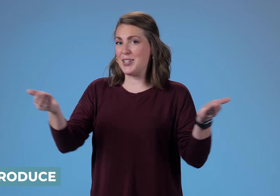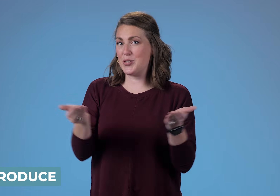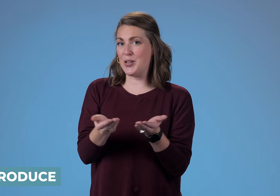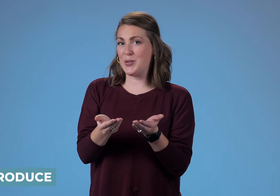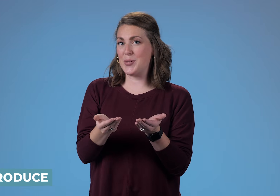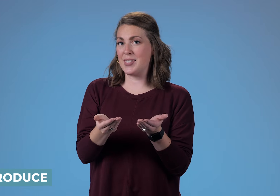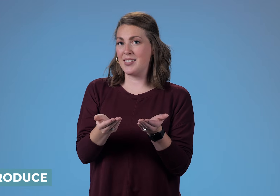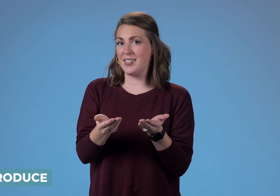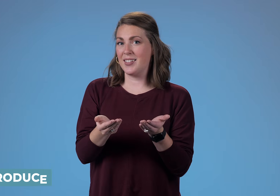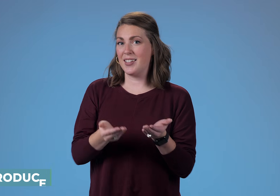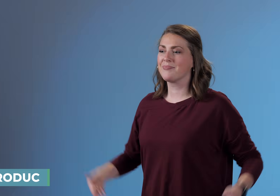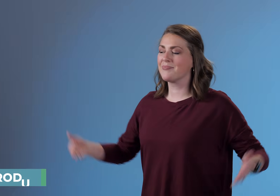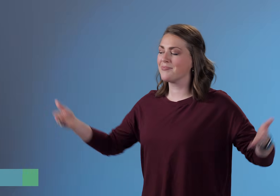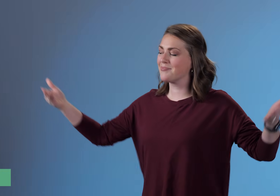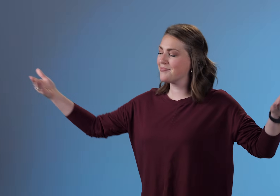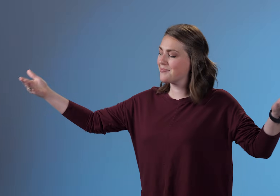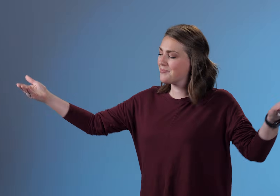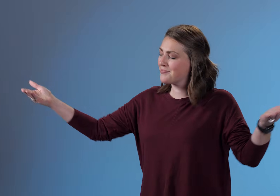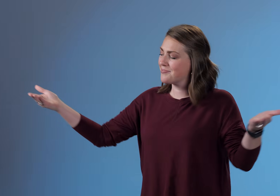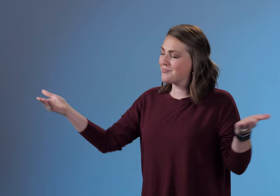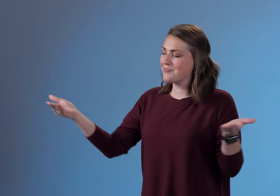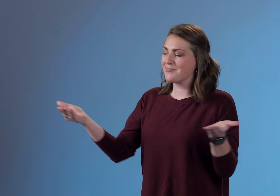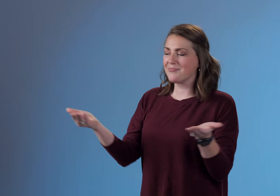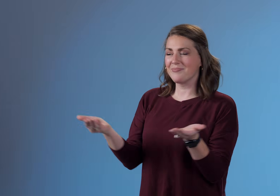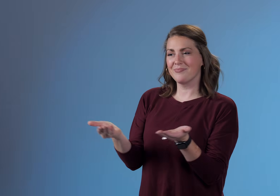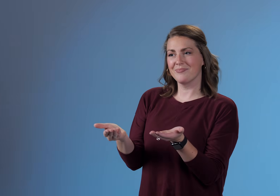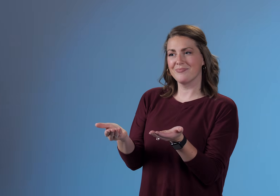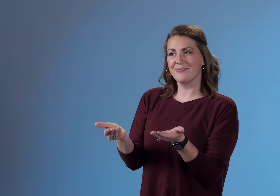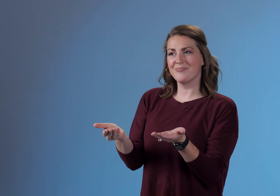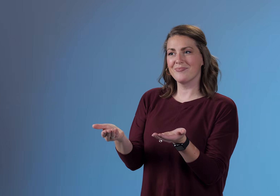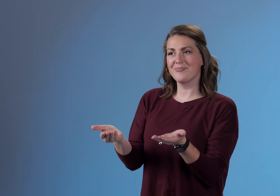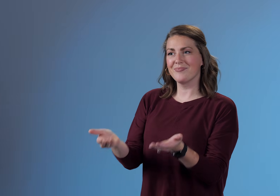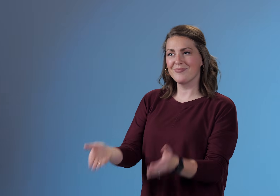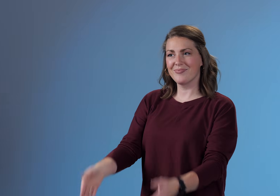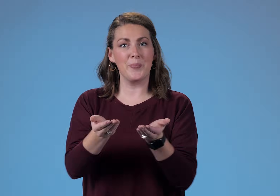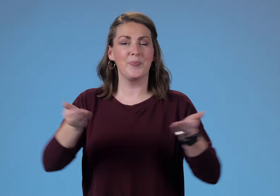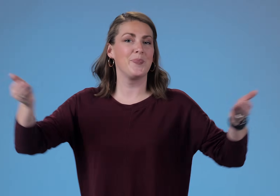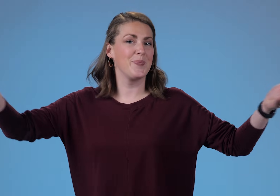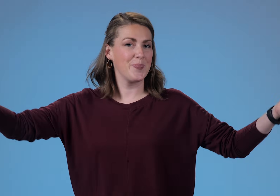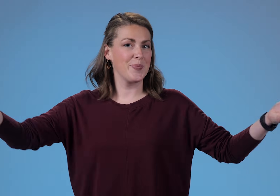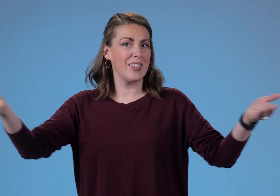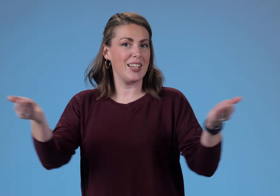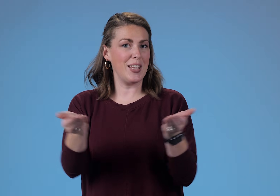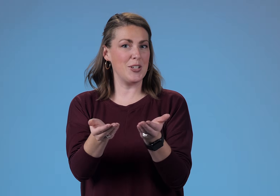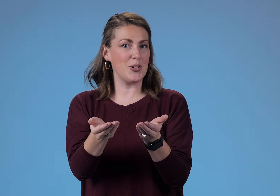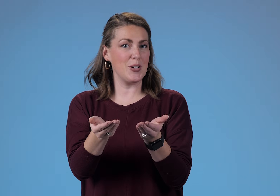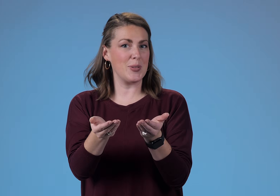INTRODUCE It's like you're bringing two people together to introduce them. INTRODUCE